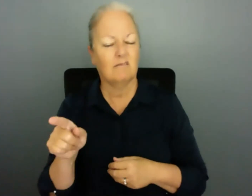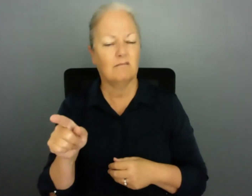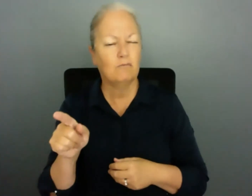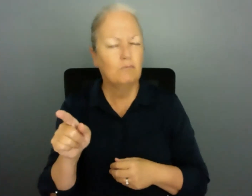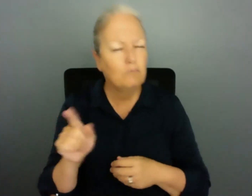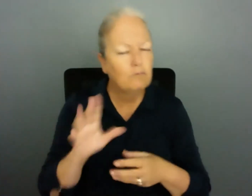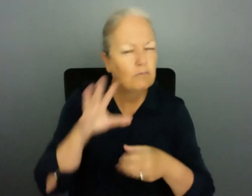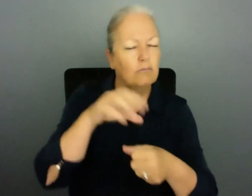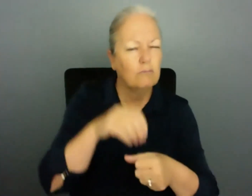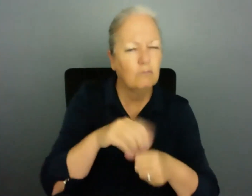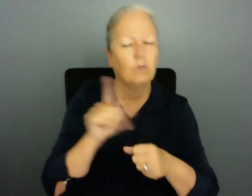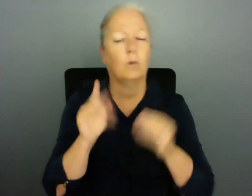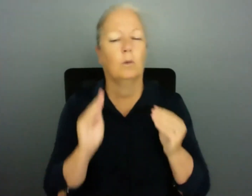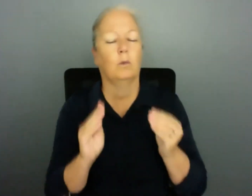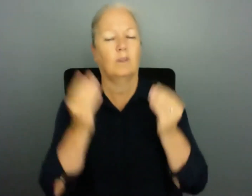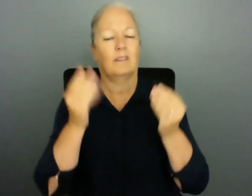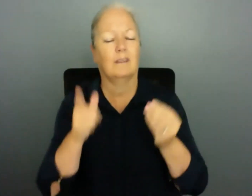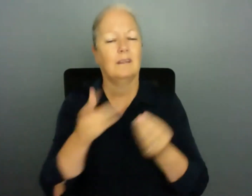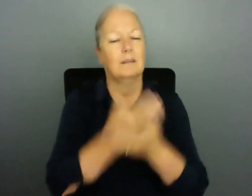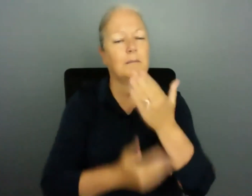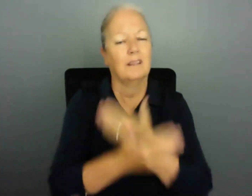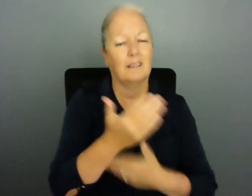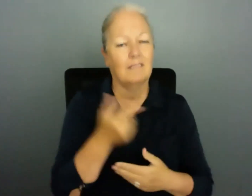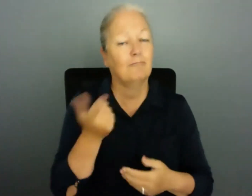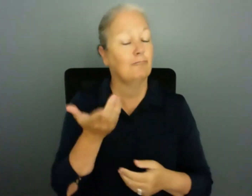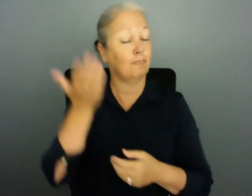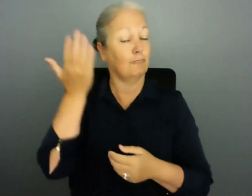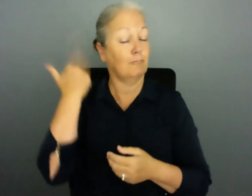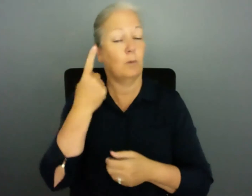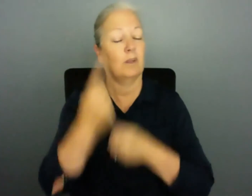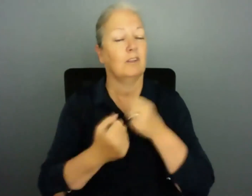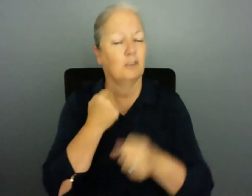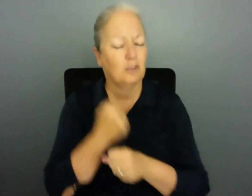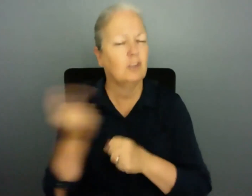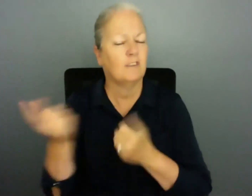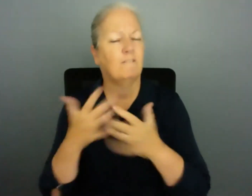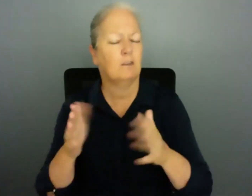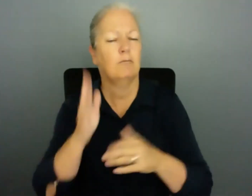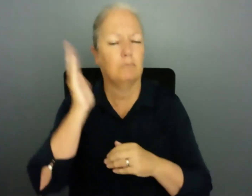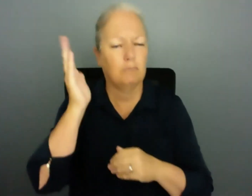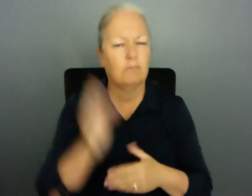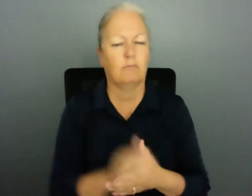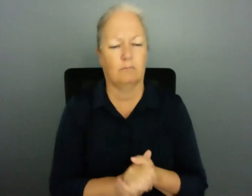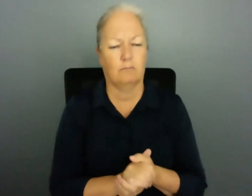disabilities in november last year followed by the side event at cost ramisha is a university student